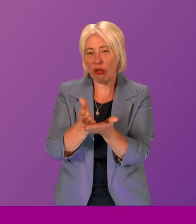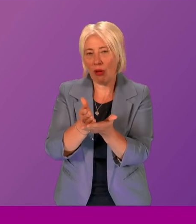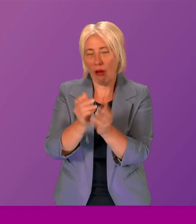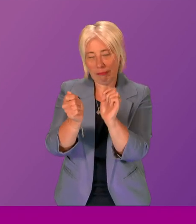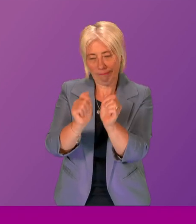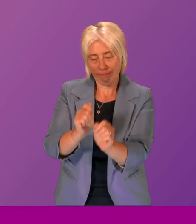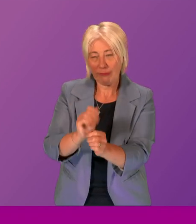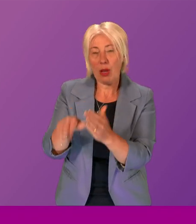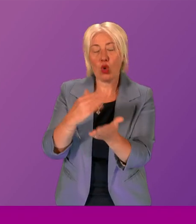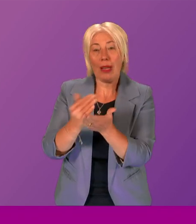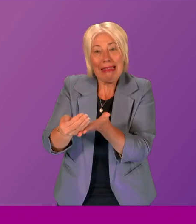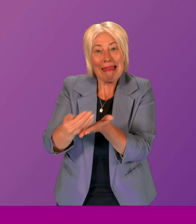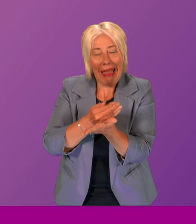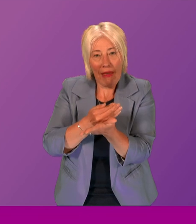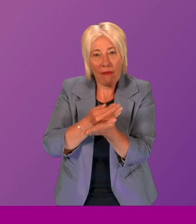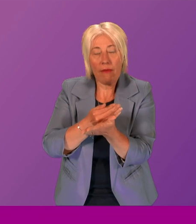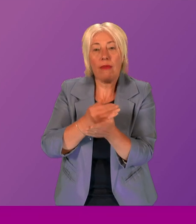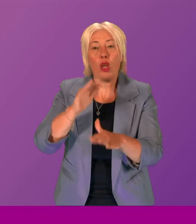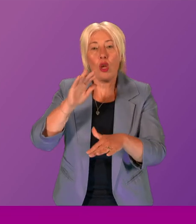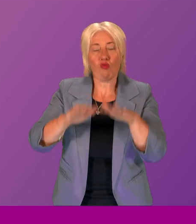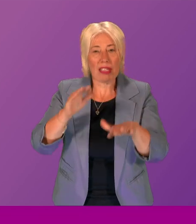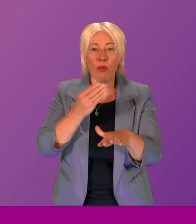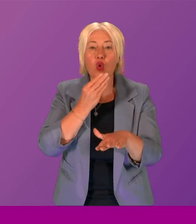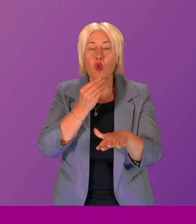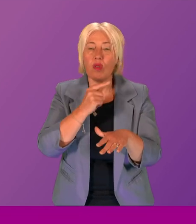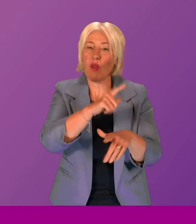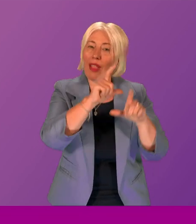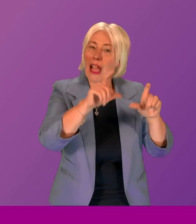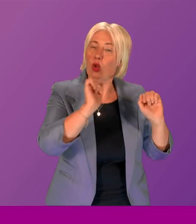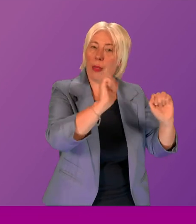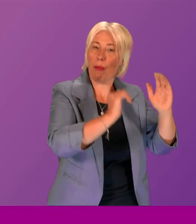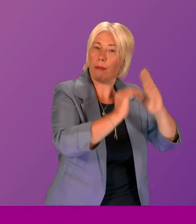safeguard the reasonable and proportionate use of landlords’ property for rental purposes,